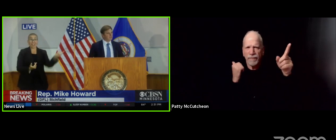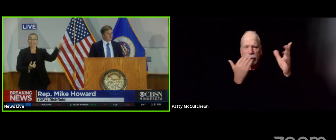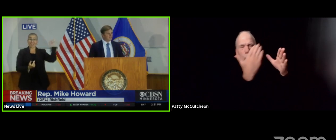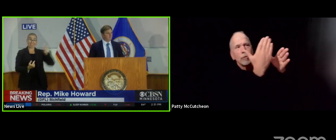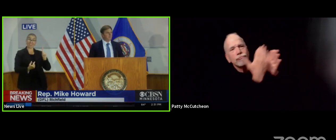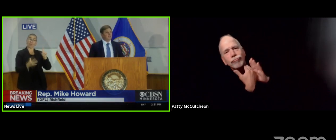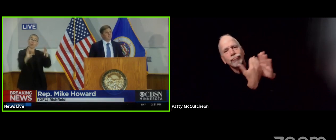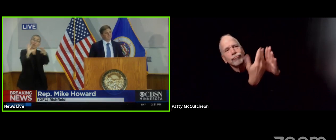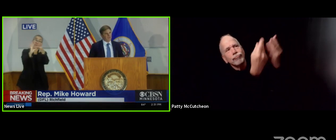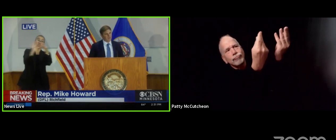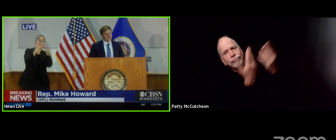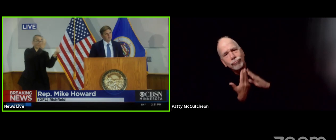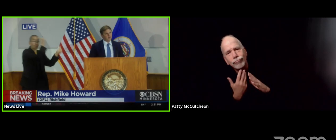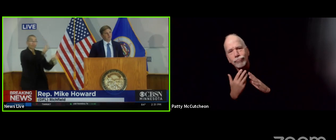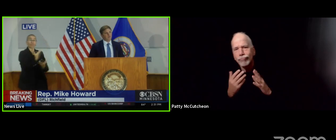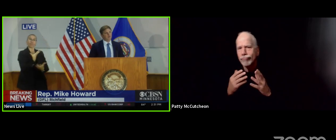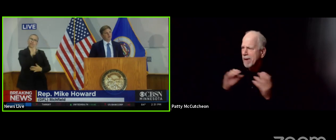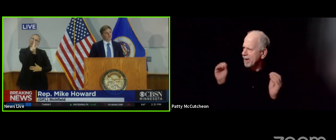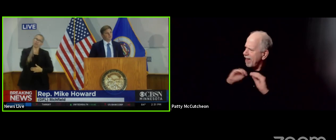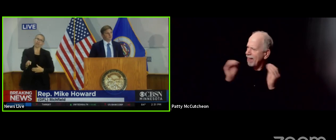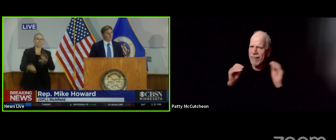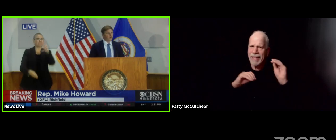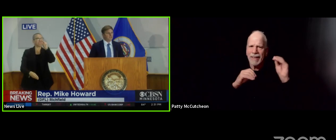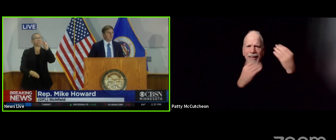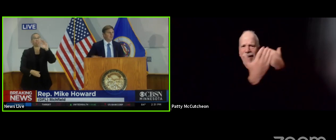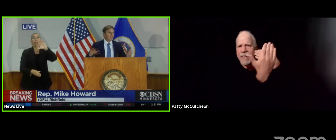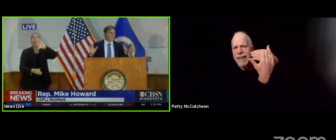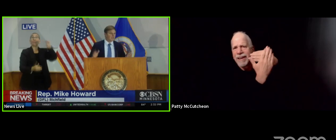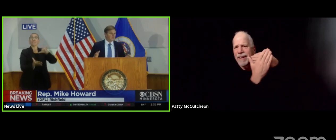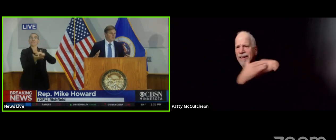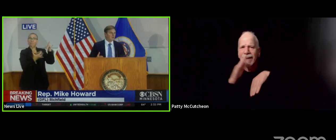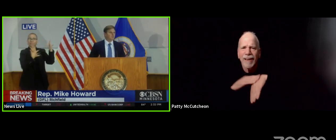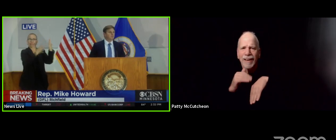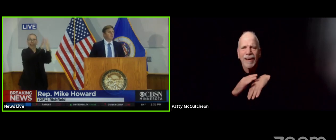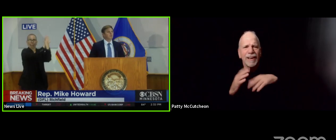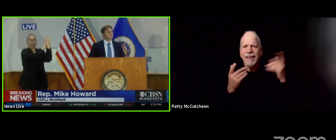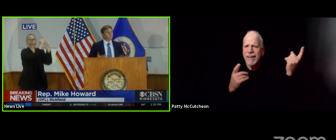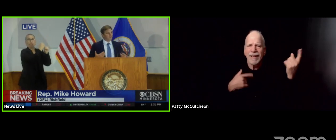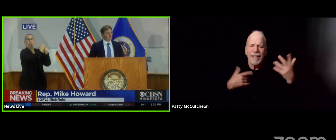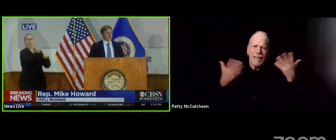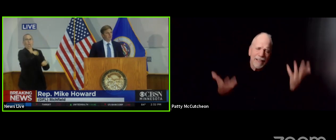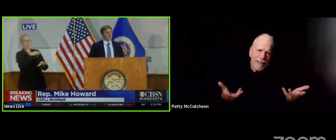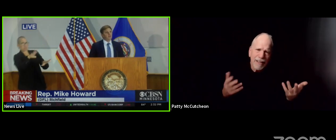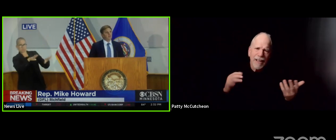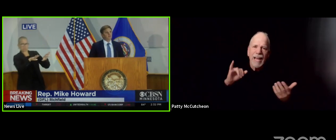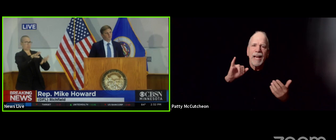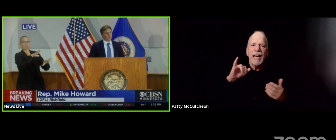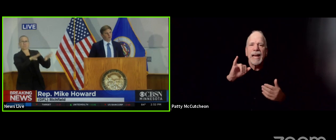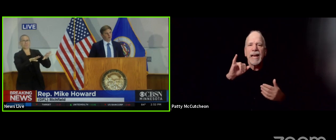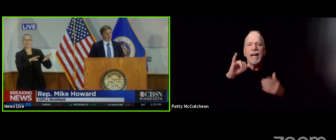IS BY DESIGN, BY AN INDUSTRY THAT WANTS TO HANG IN THE SHADOWS, SPEND THEIR MONEY AND THROW THEIR WEIGHT AROUND LIKE